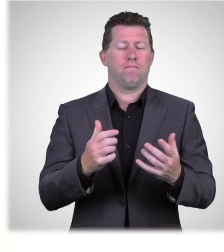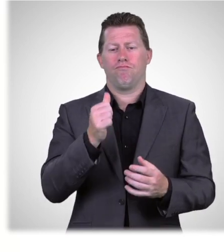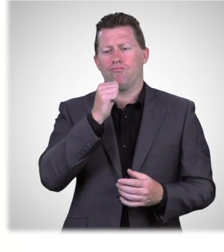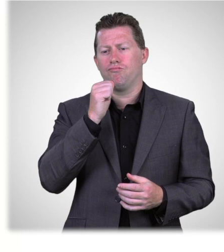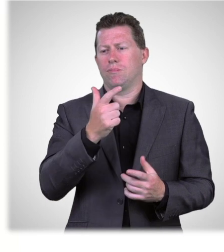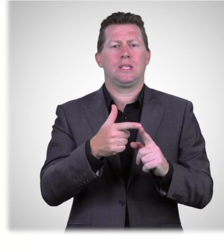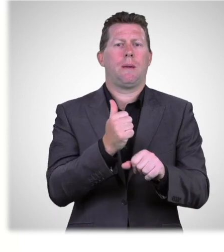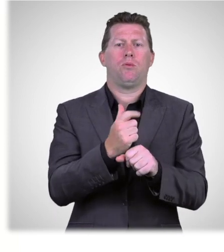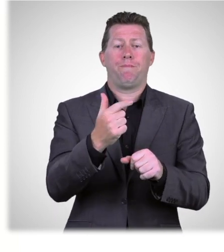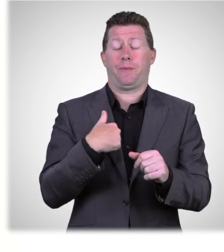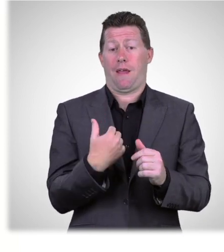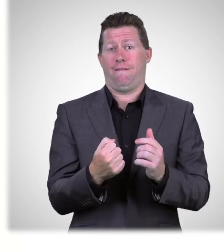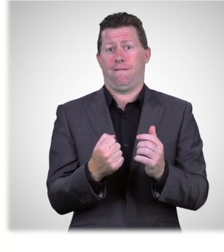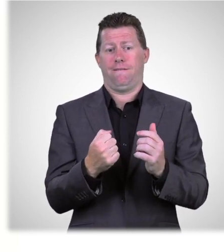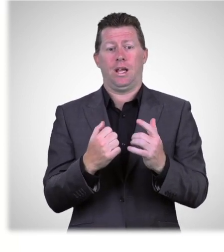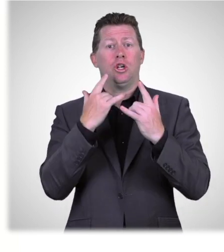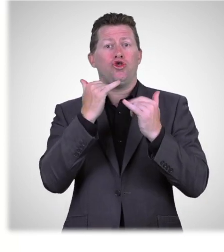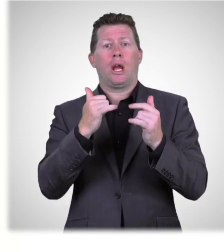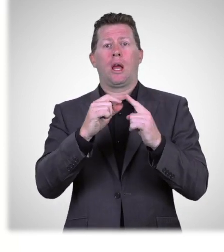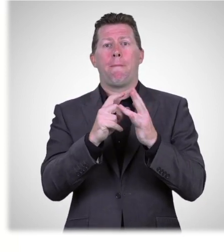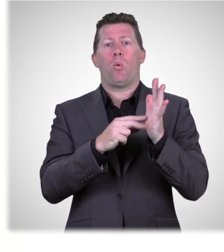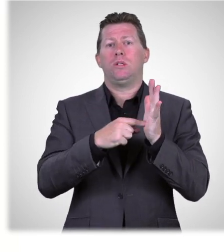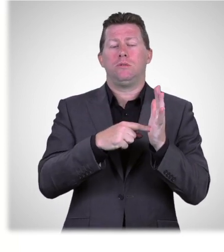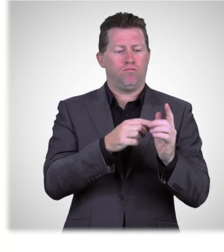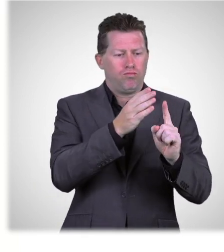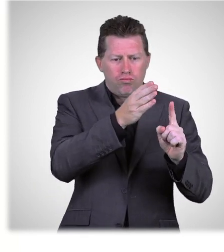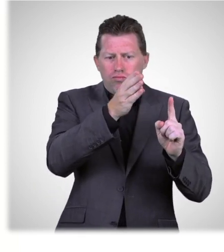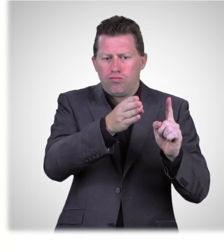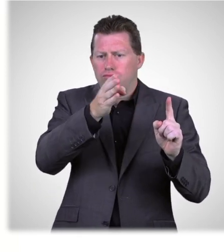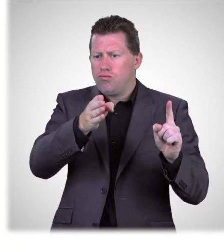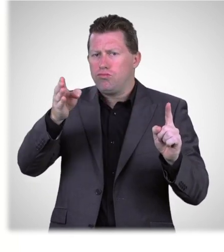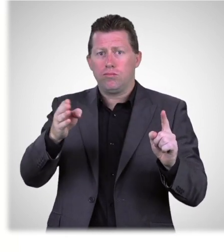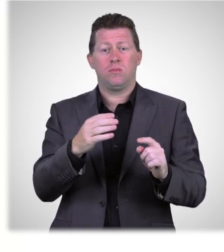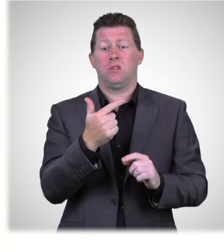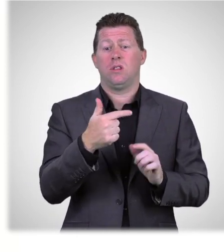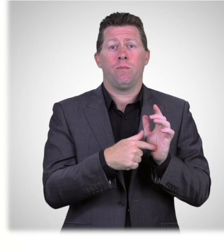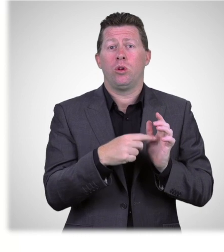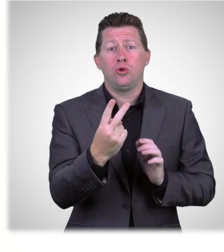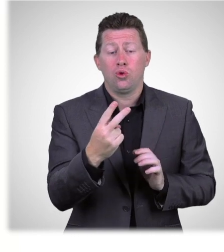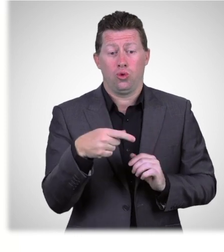So, for example, I can use the following checkpoints in my video design. Checkpoint 7.2,